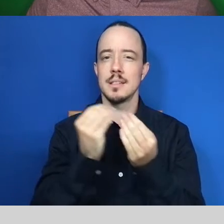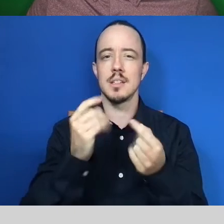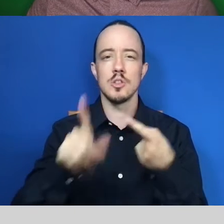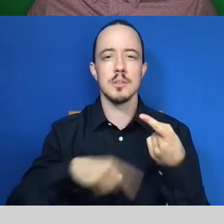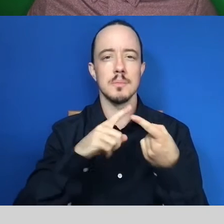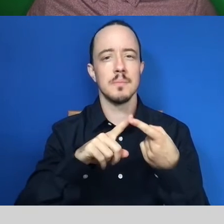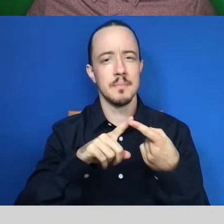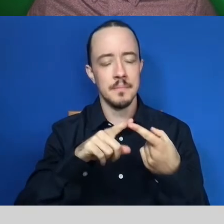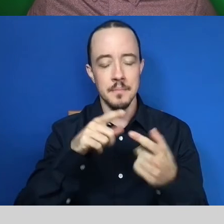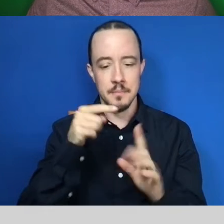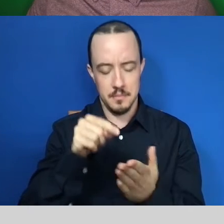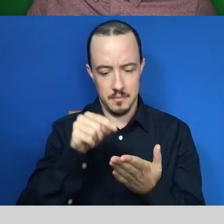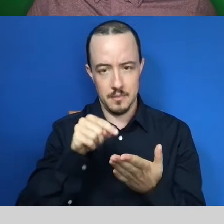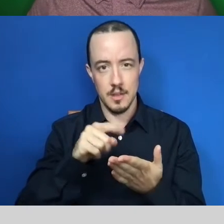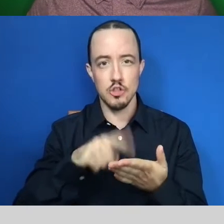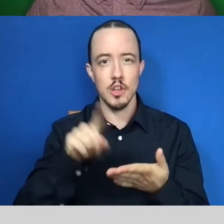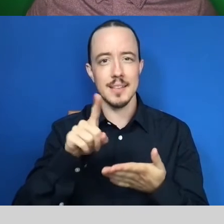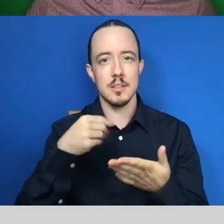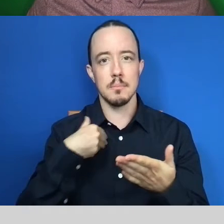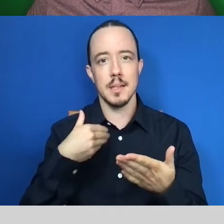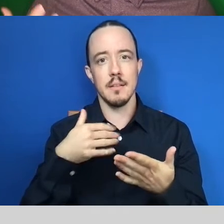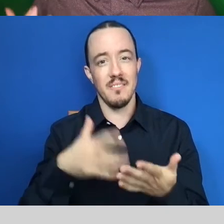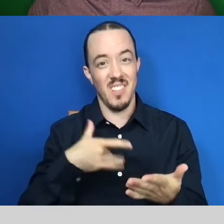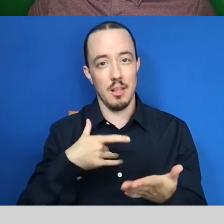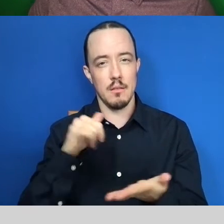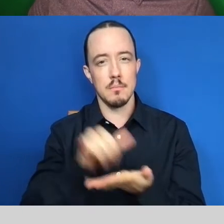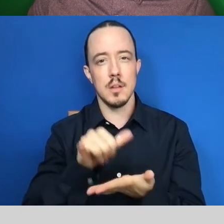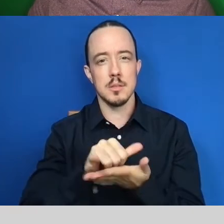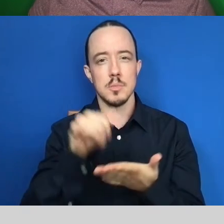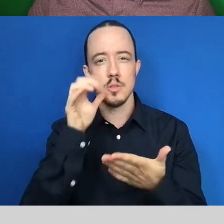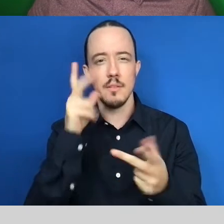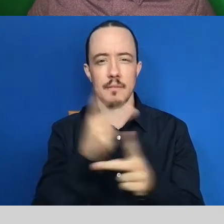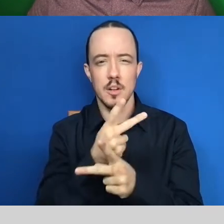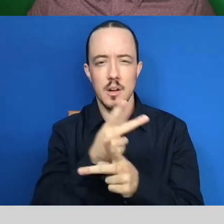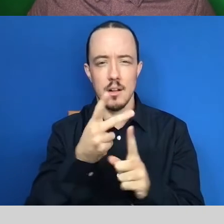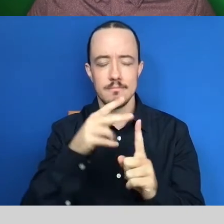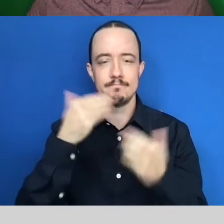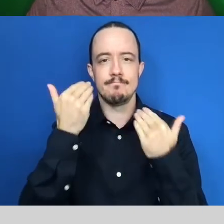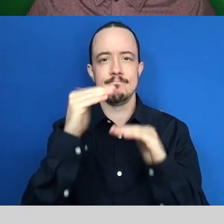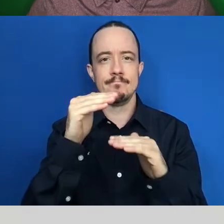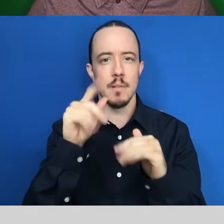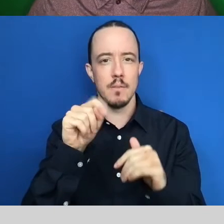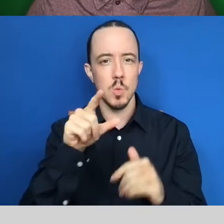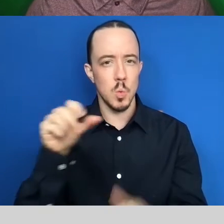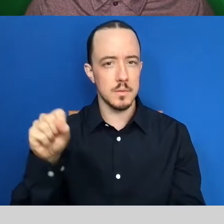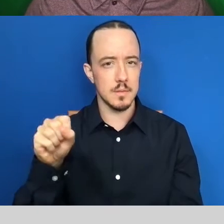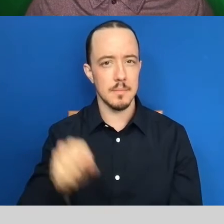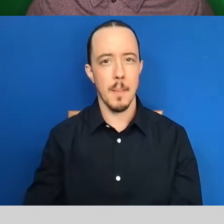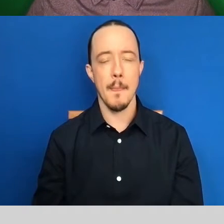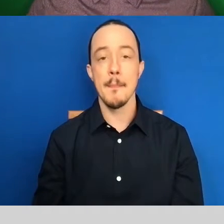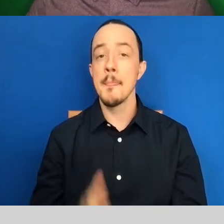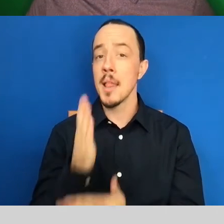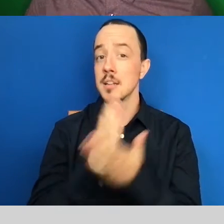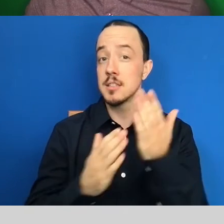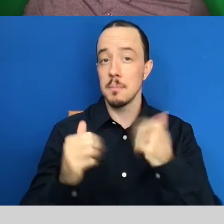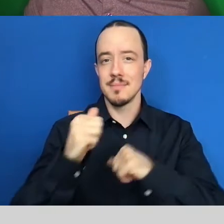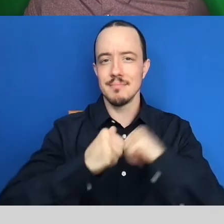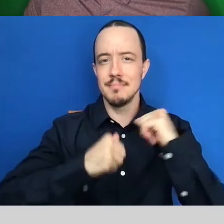but organization specific checks with that tacit knowledge can be tedious or even impossible to configure within the confines of these tools.